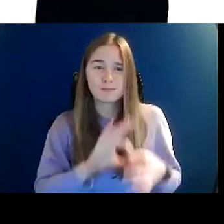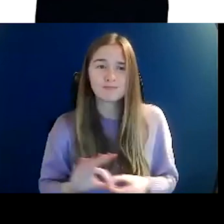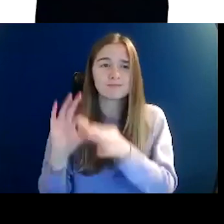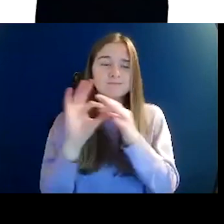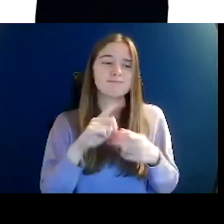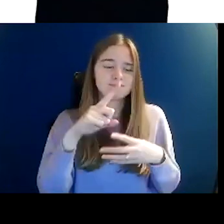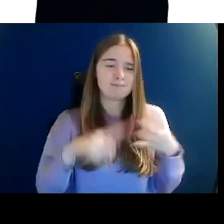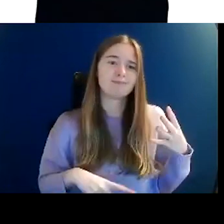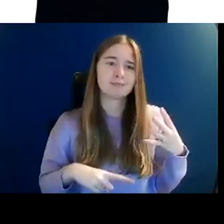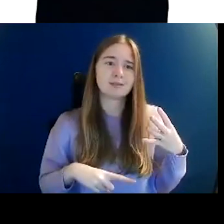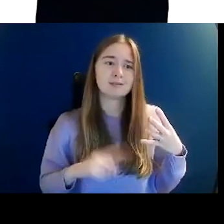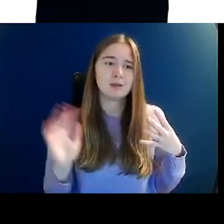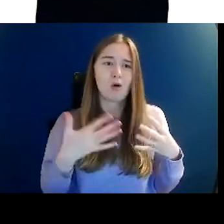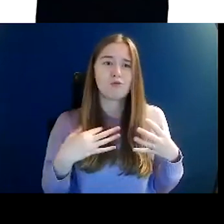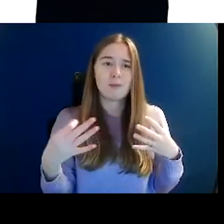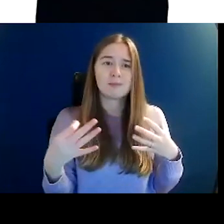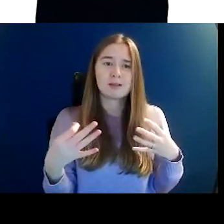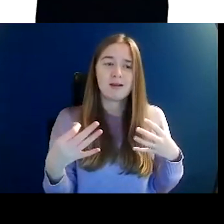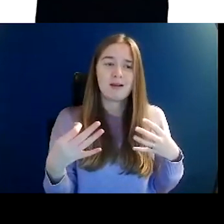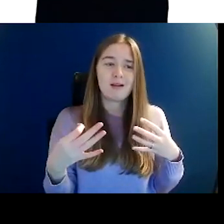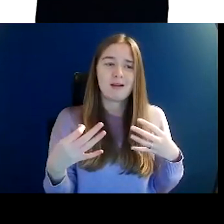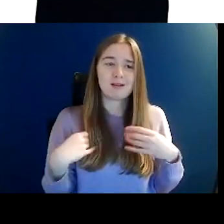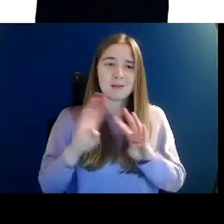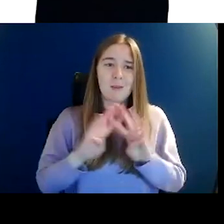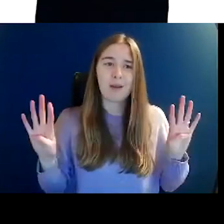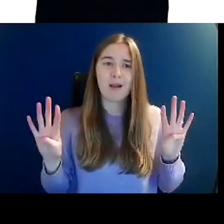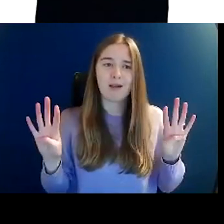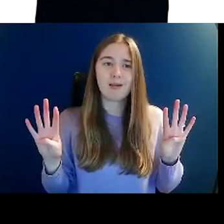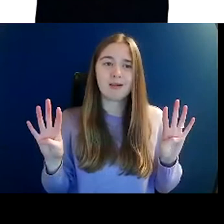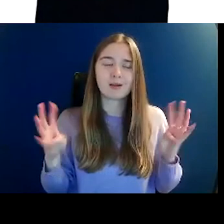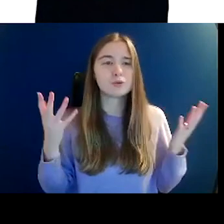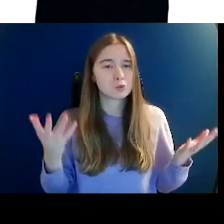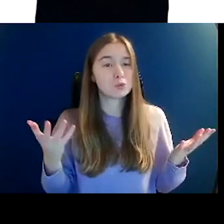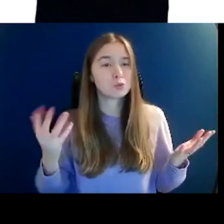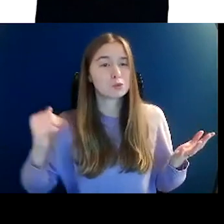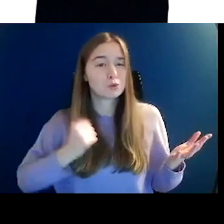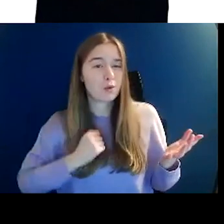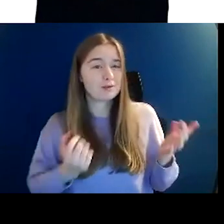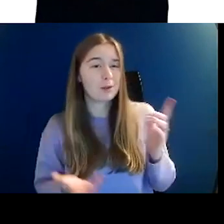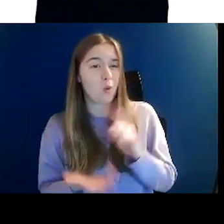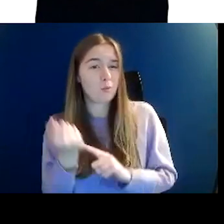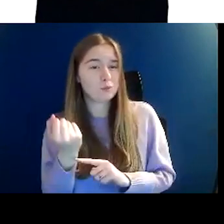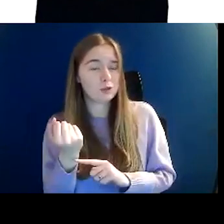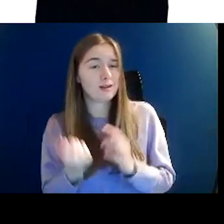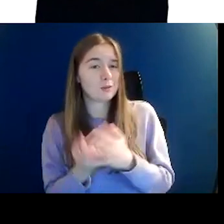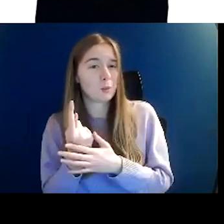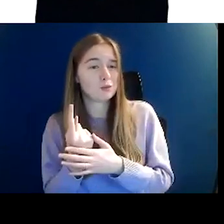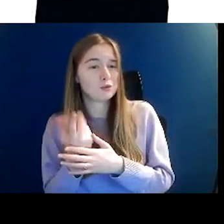all represented as part of the panel session. So I think that Scotland has a chance to be a leader,